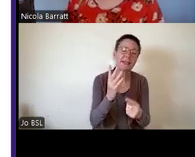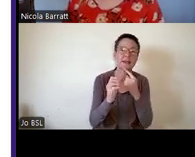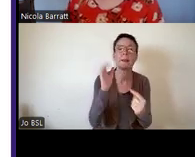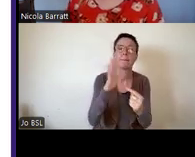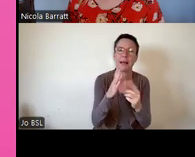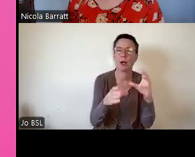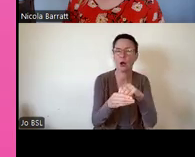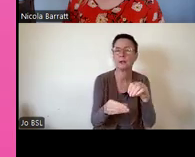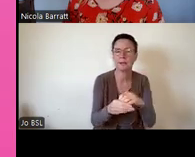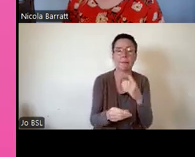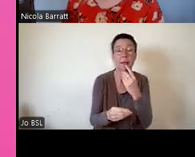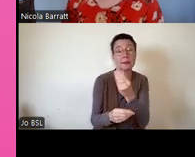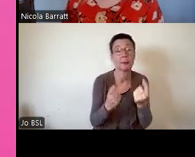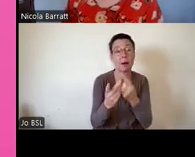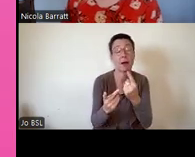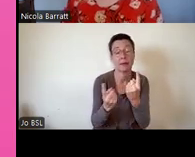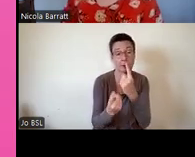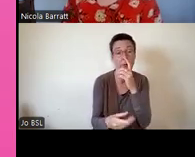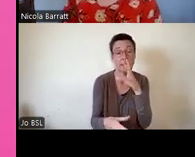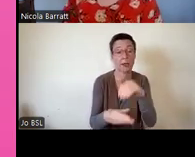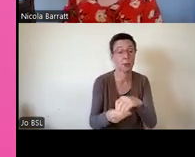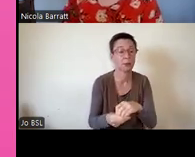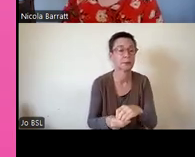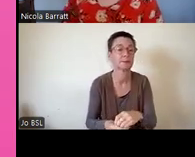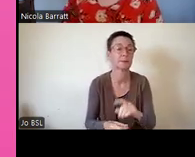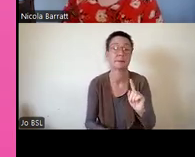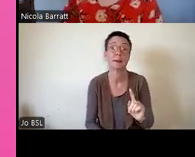to show you. The first one is events.